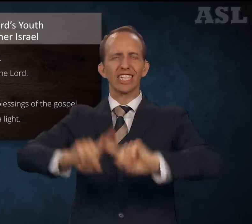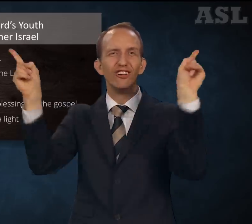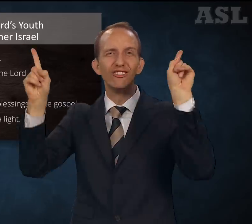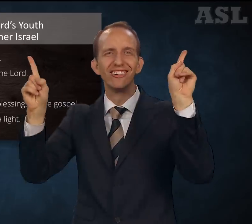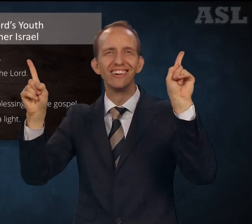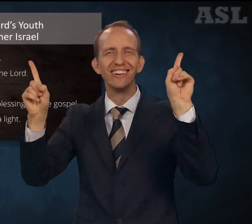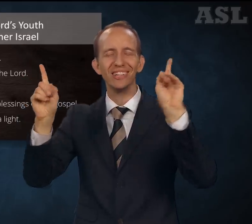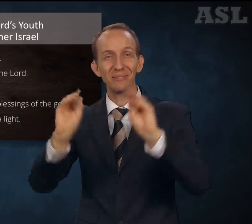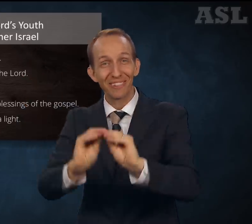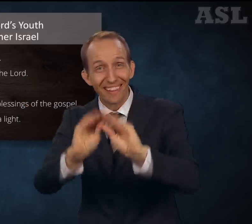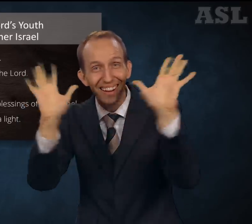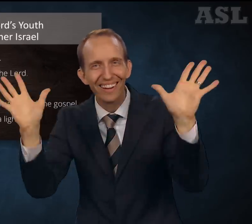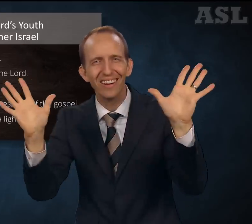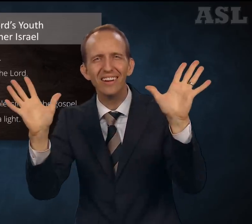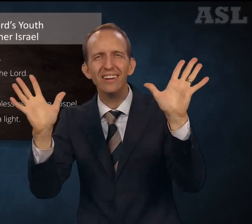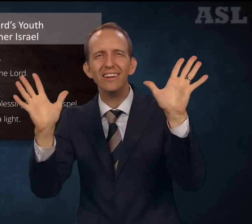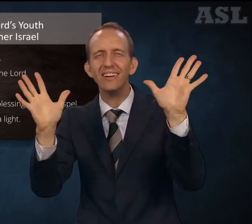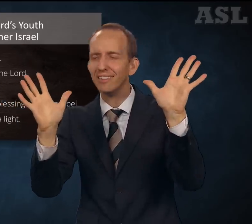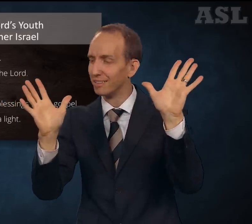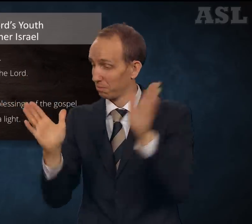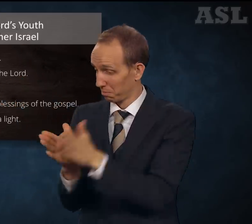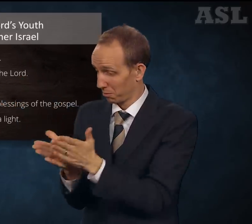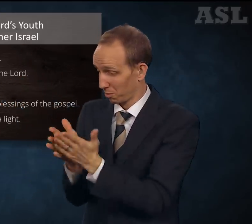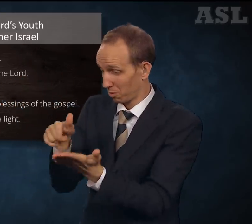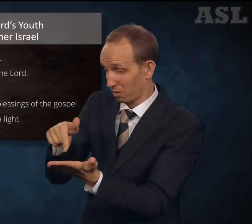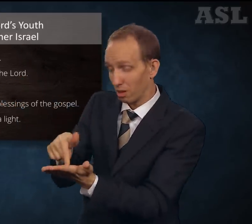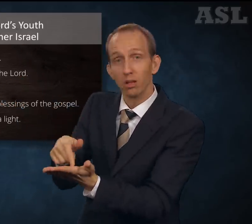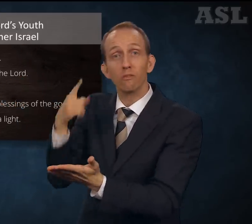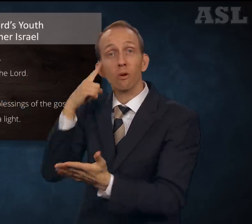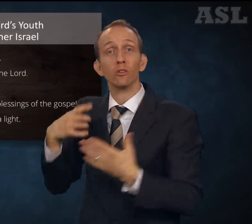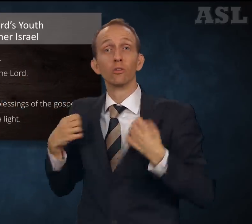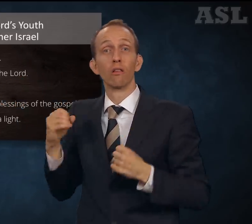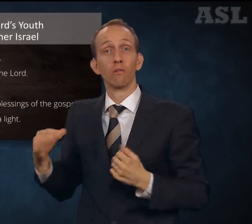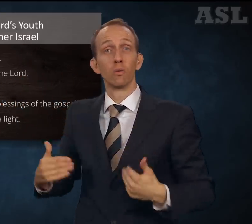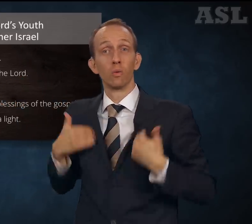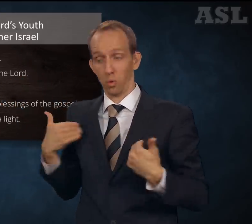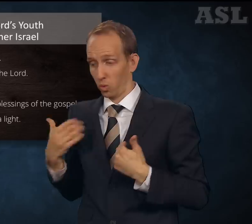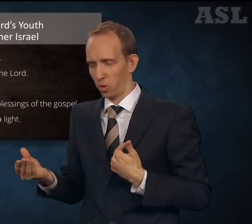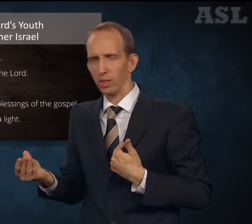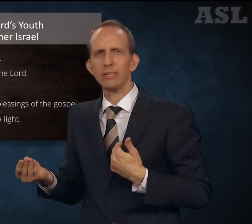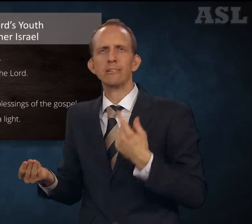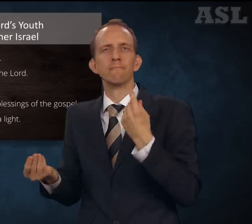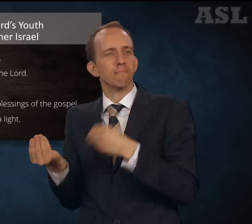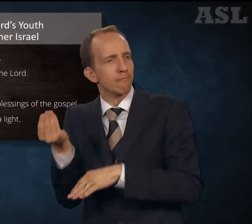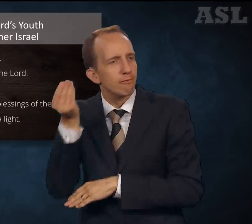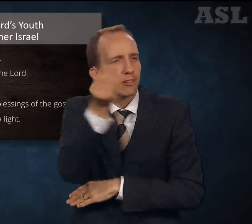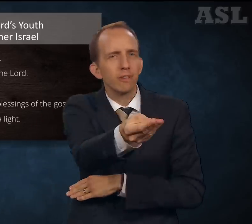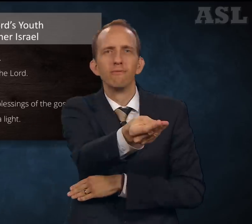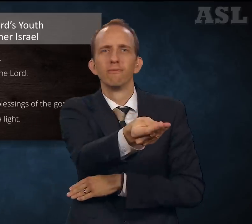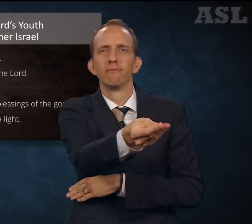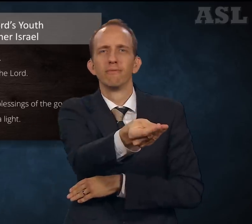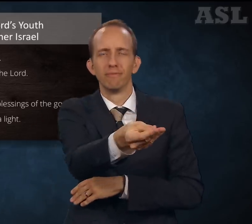5. STAND OUT. BE DIFFERENT. BE A LIGHT.